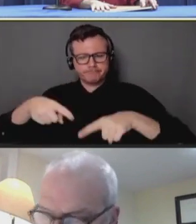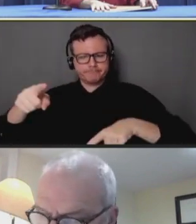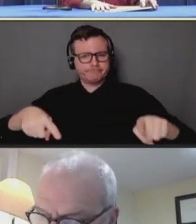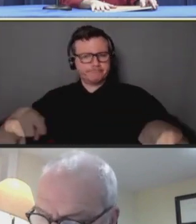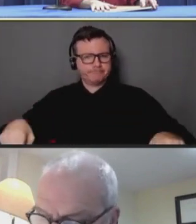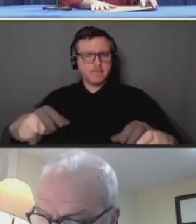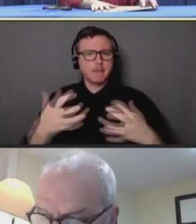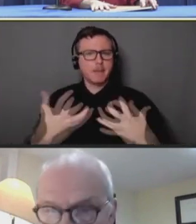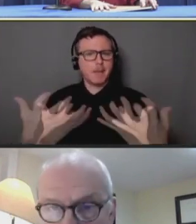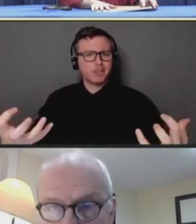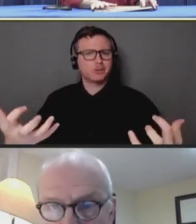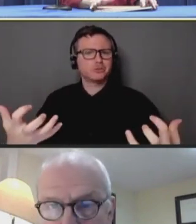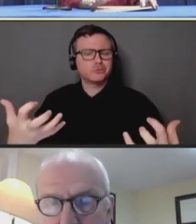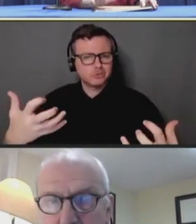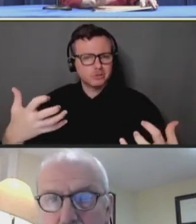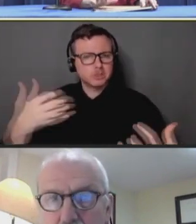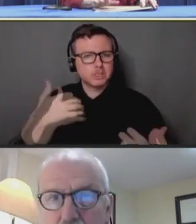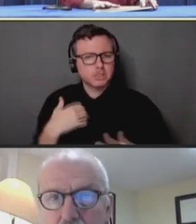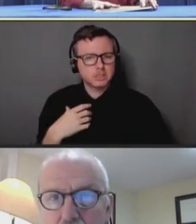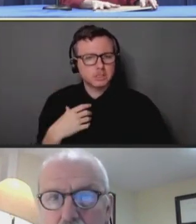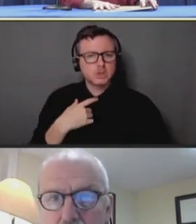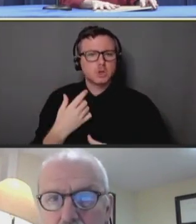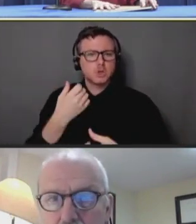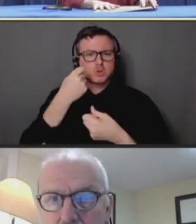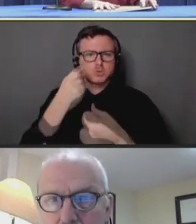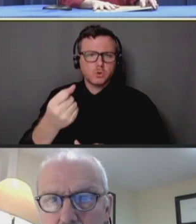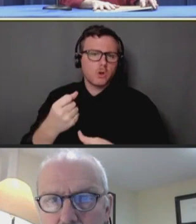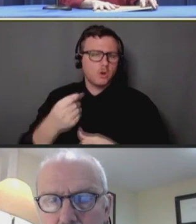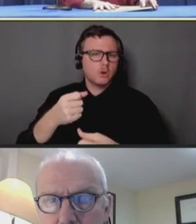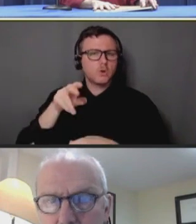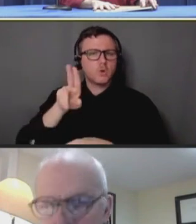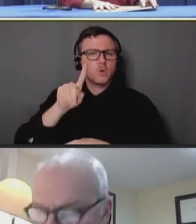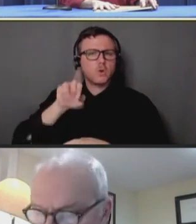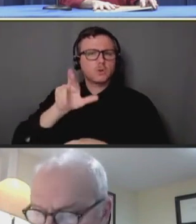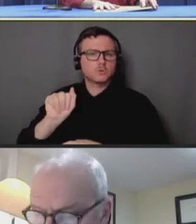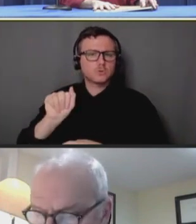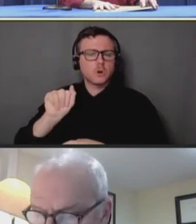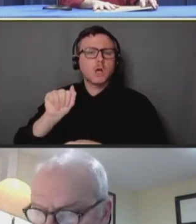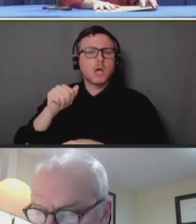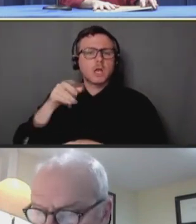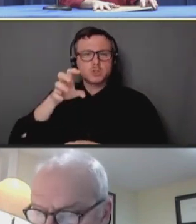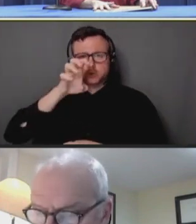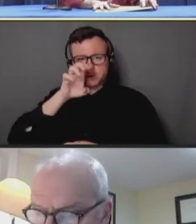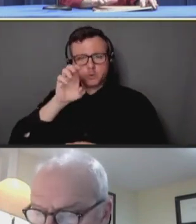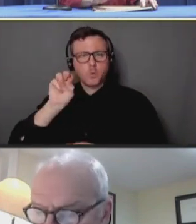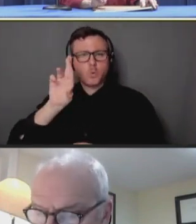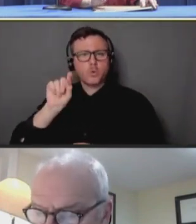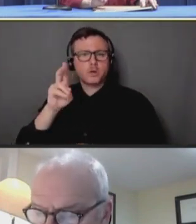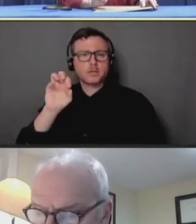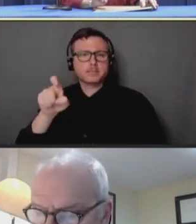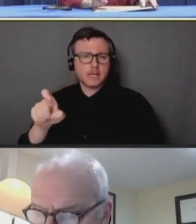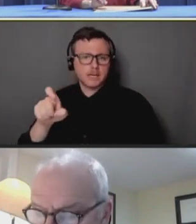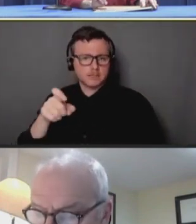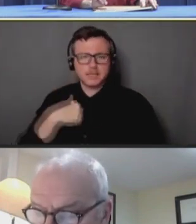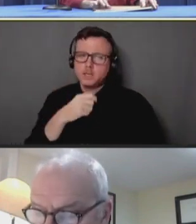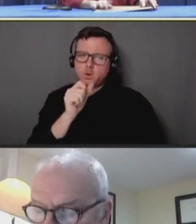And of our ultra-orthodox population, there are a number of different sects. There is not one leader of the group.